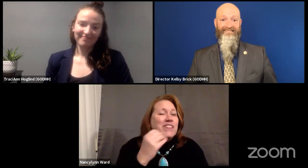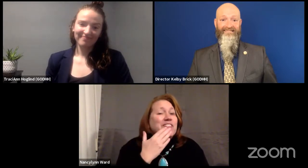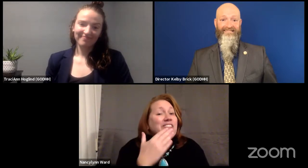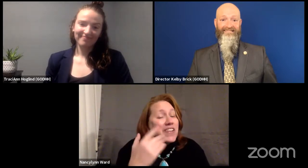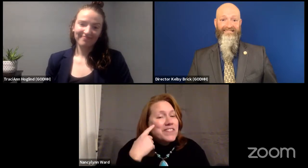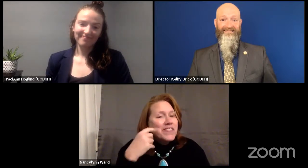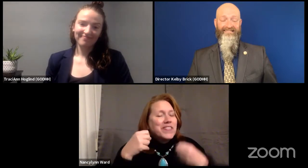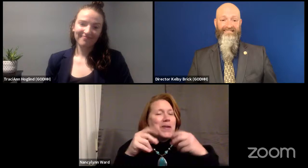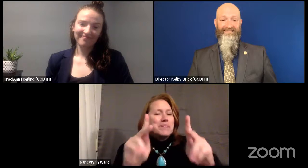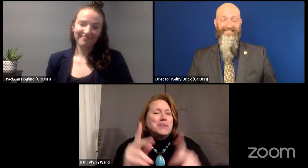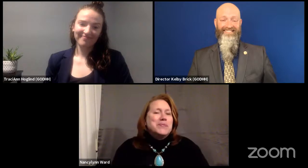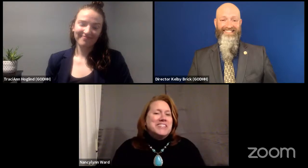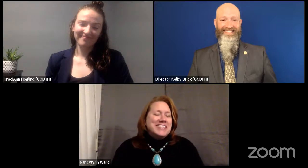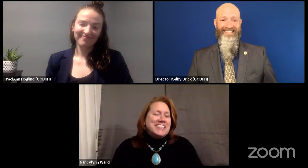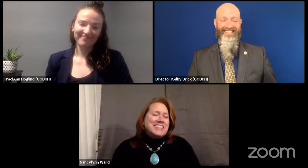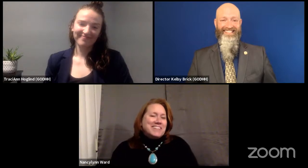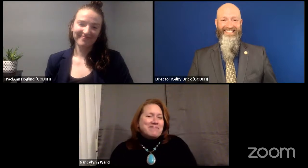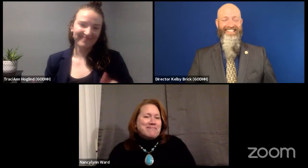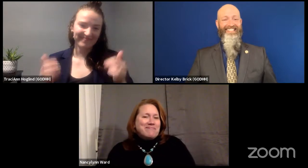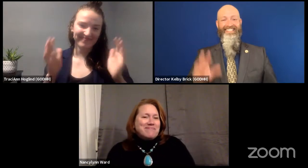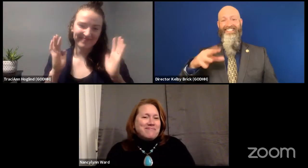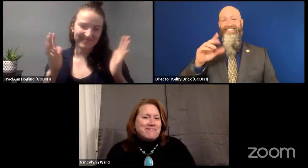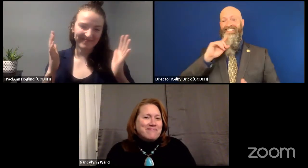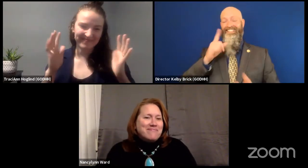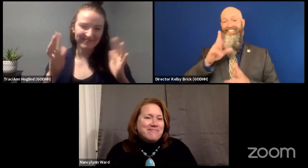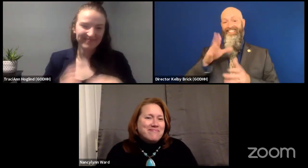to collaborate with the ODHH office, and thank you so much for the opportunity.